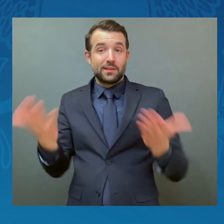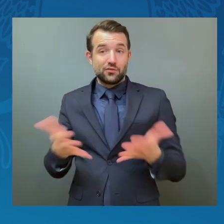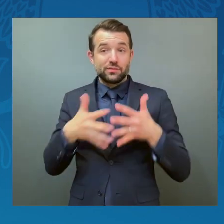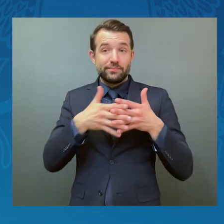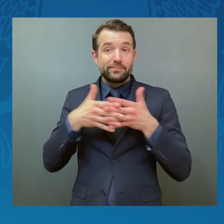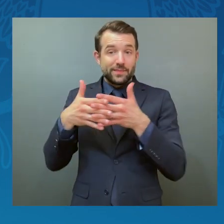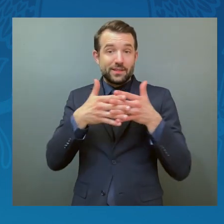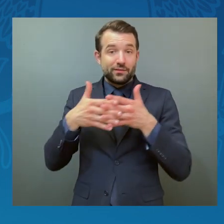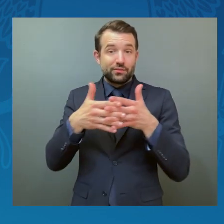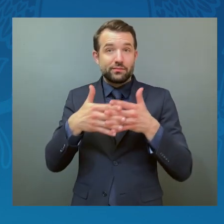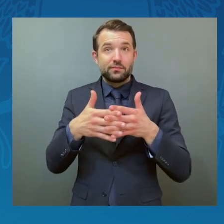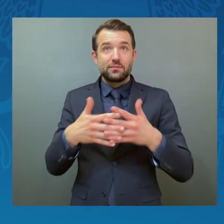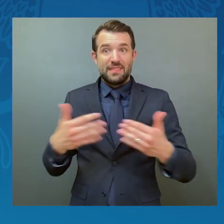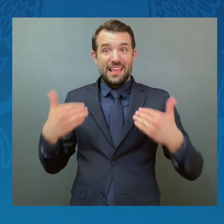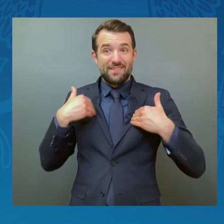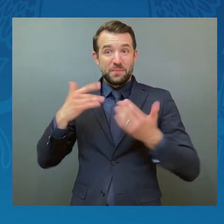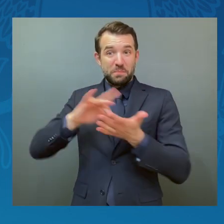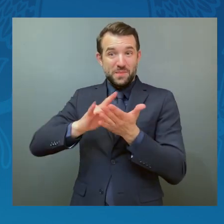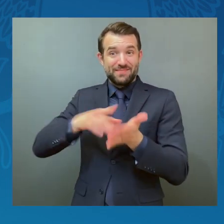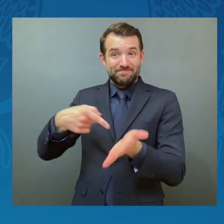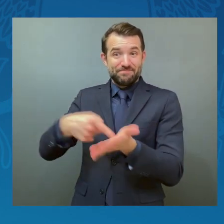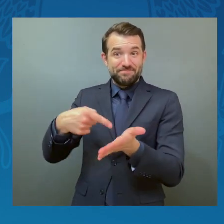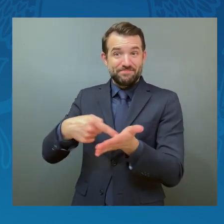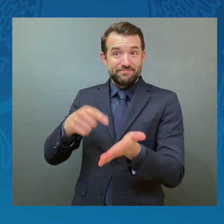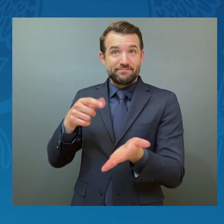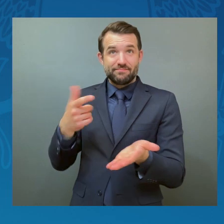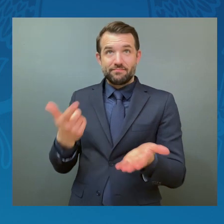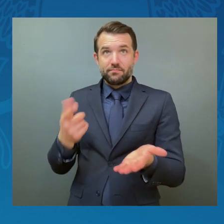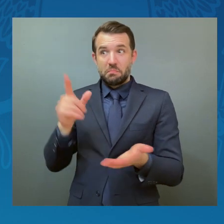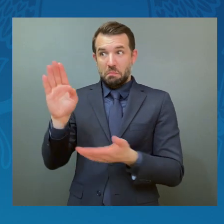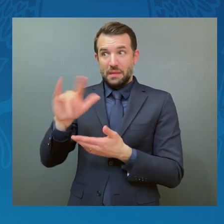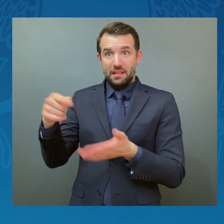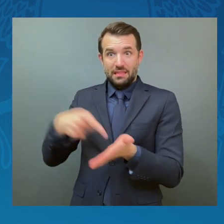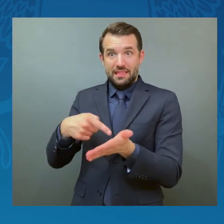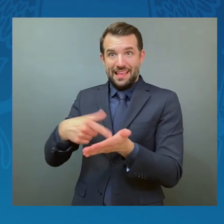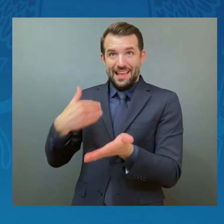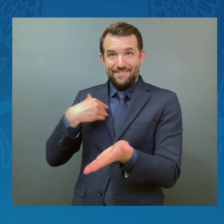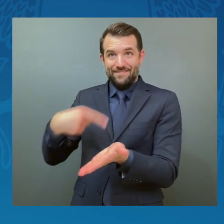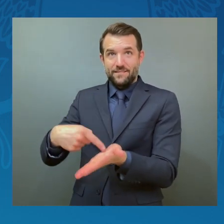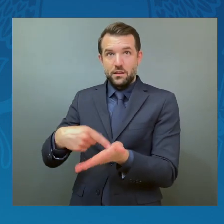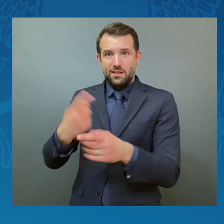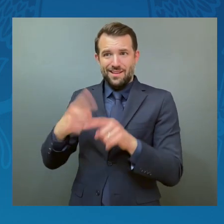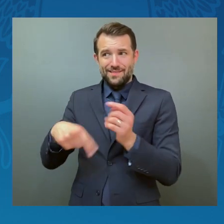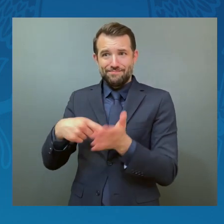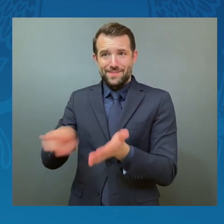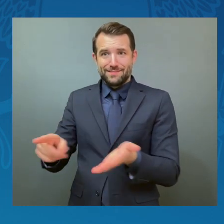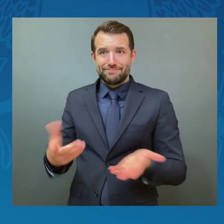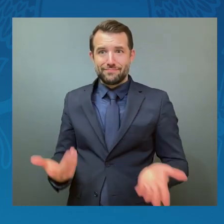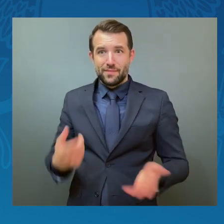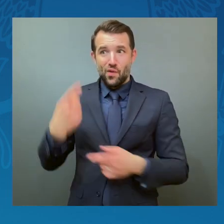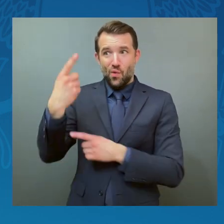one in three, and of those adults, a disproportionate number are black or Latino.